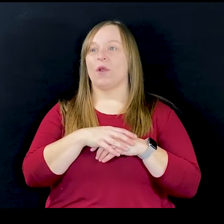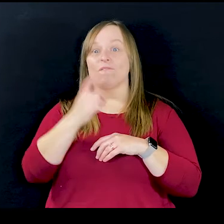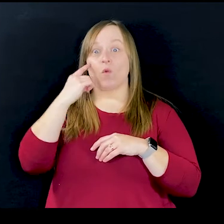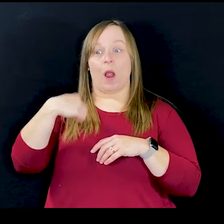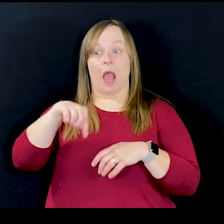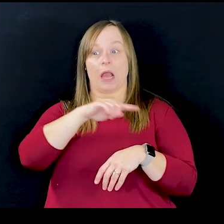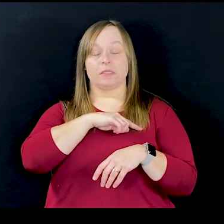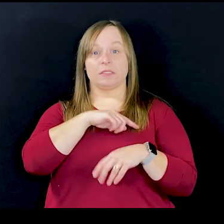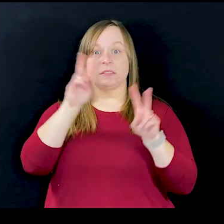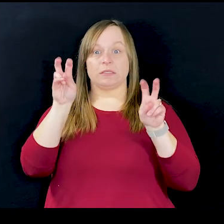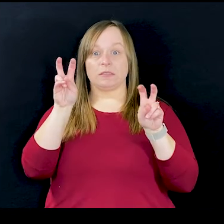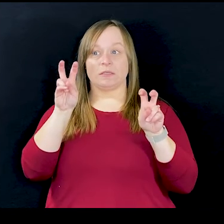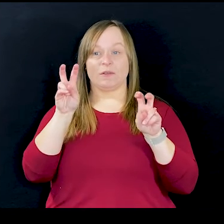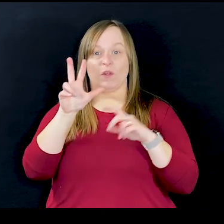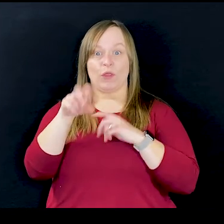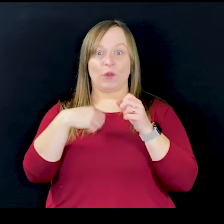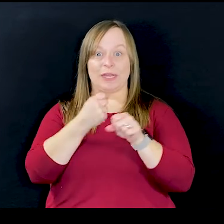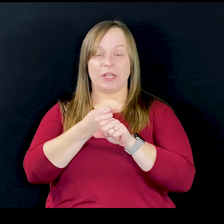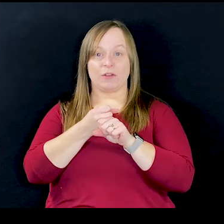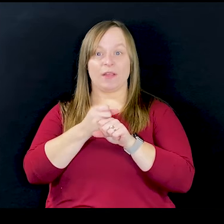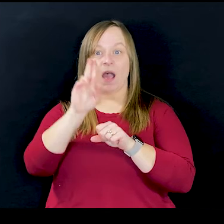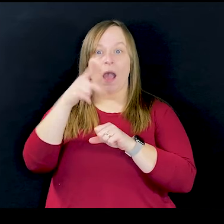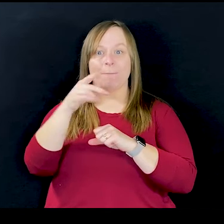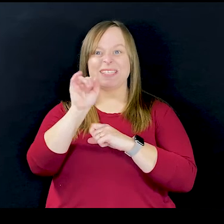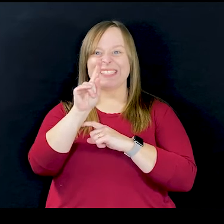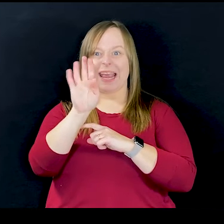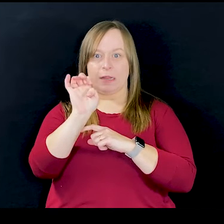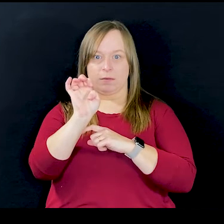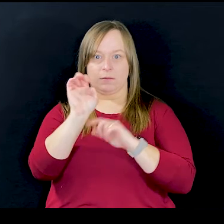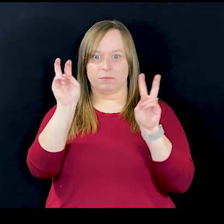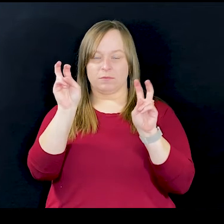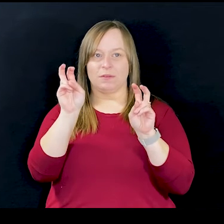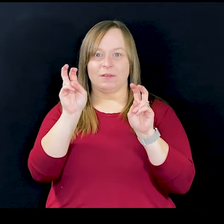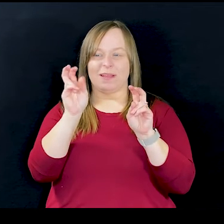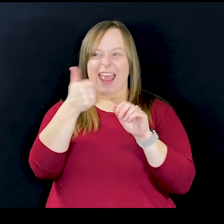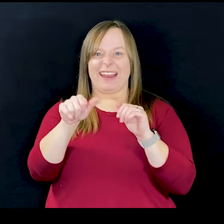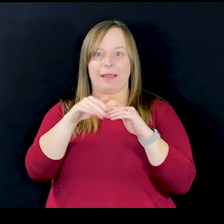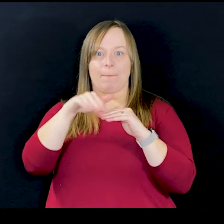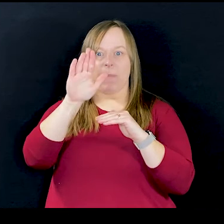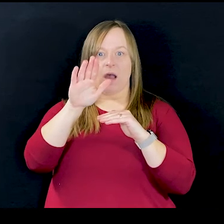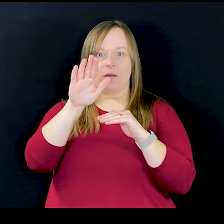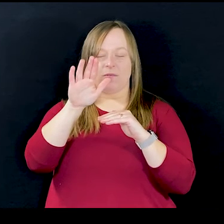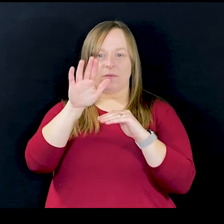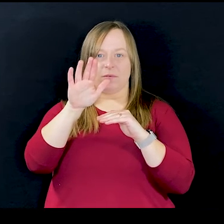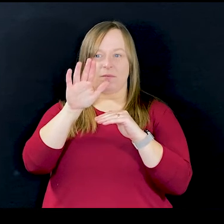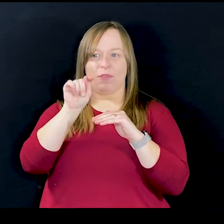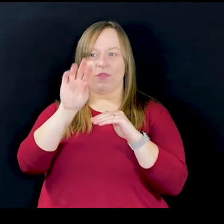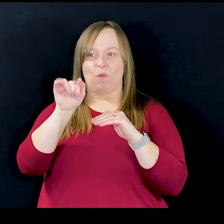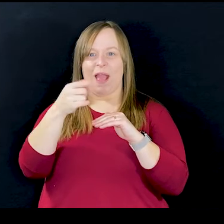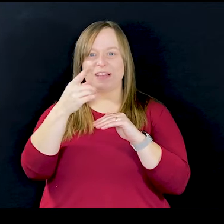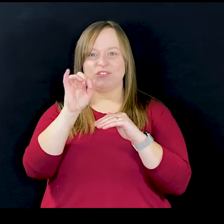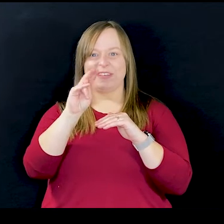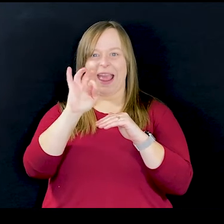So for us, for me for 30 years upstate was anything above the Throgs Neck Bridge, right?